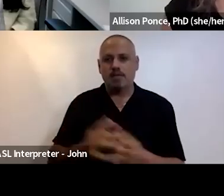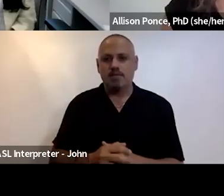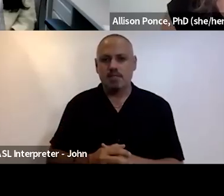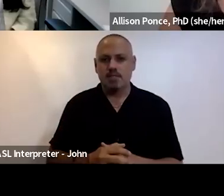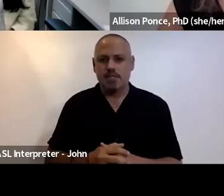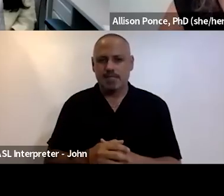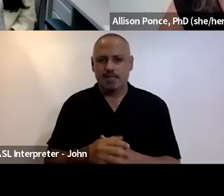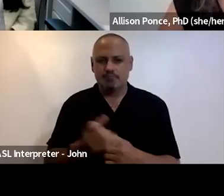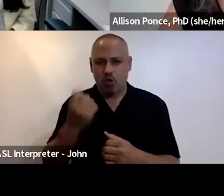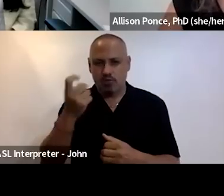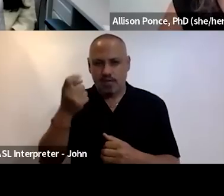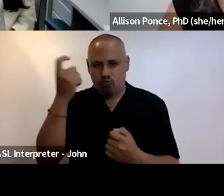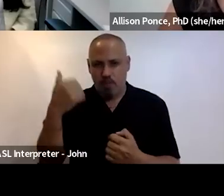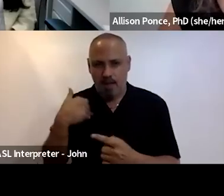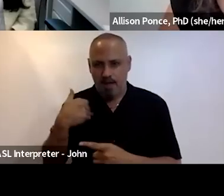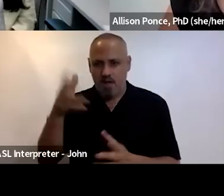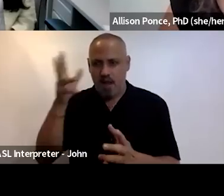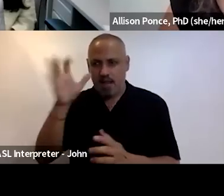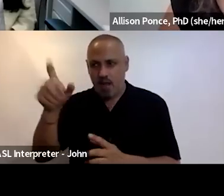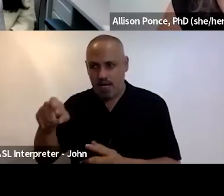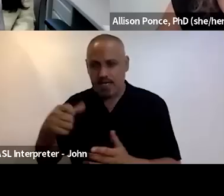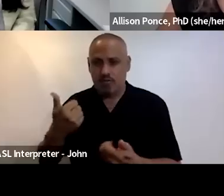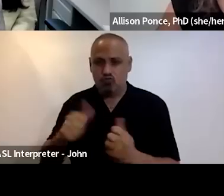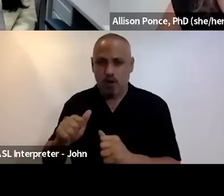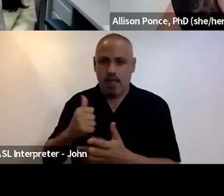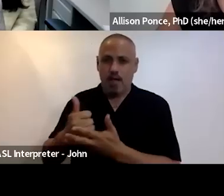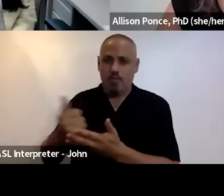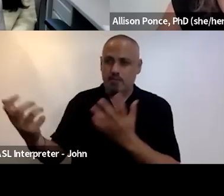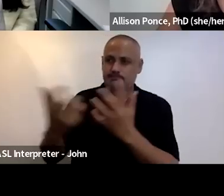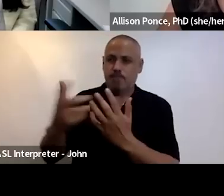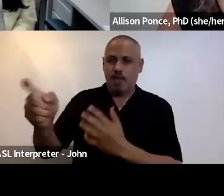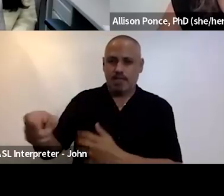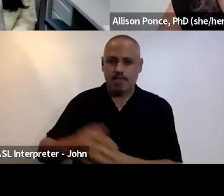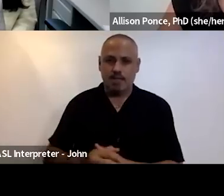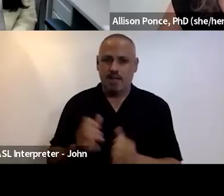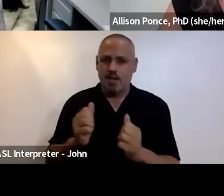listening to what their needs are, and trying to help them meet their needs without...